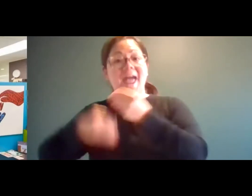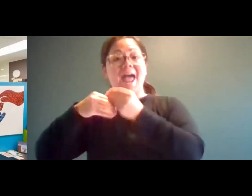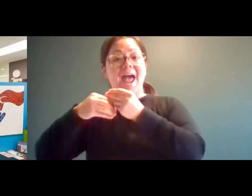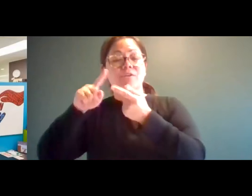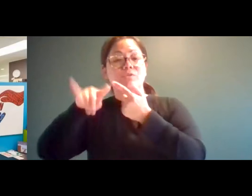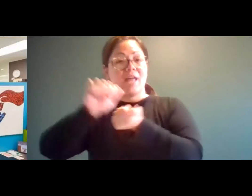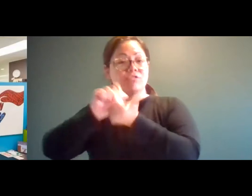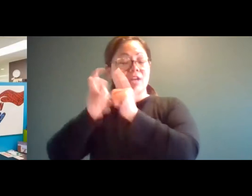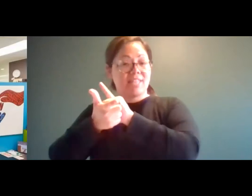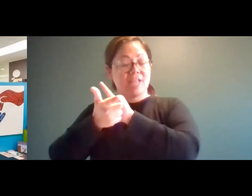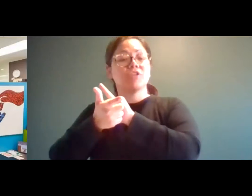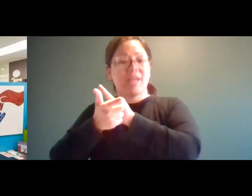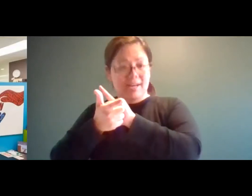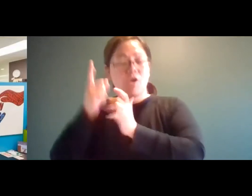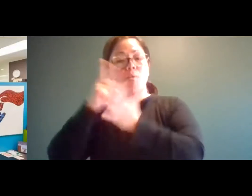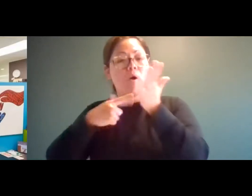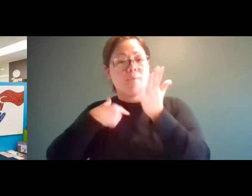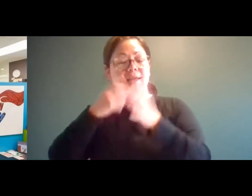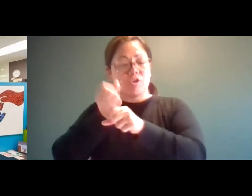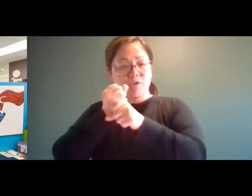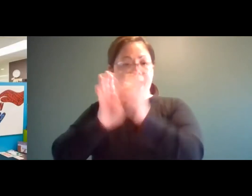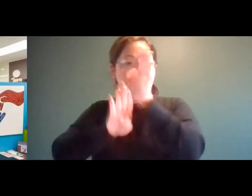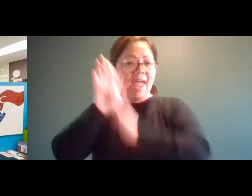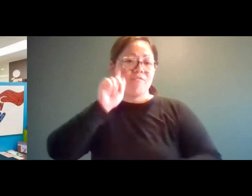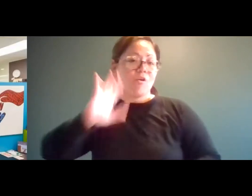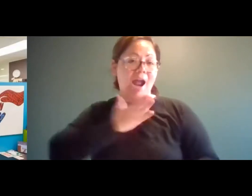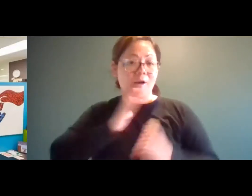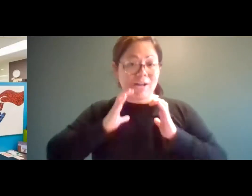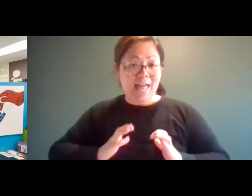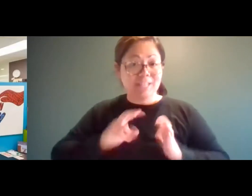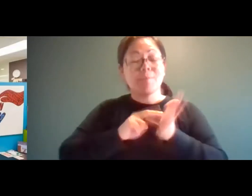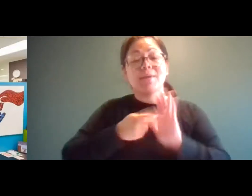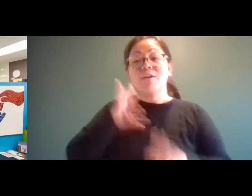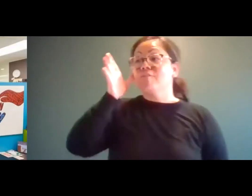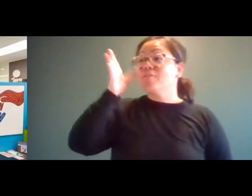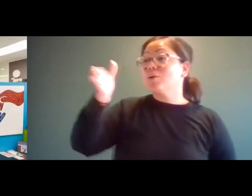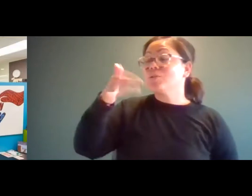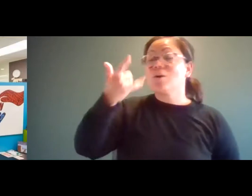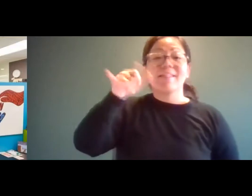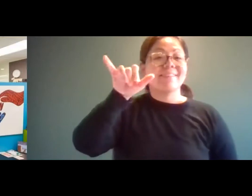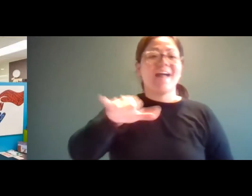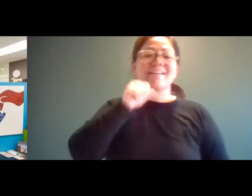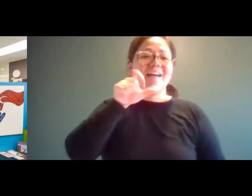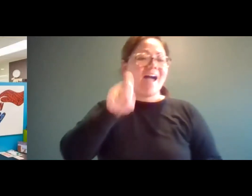that we create for our clients. So that way in the future, that doesn't have to be an ongoing edit.